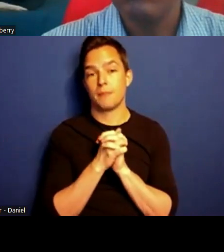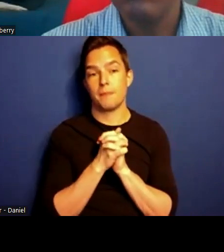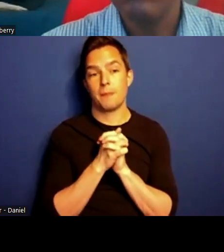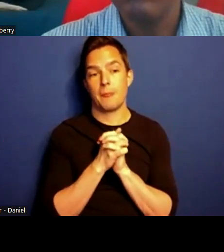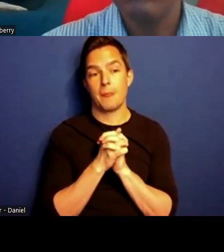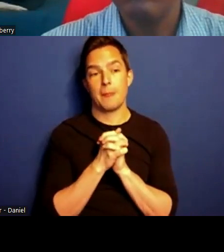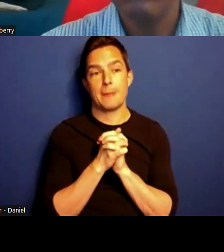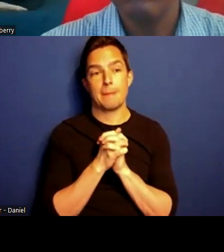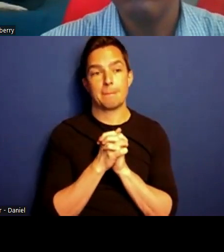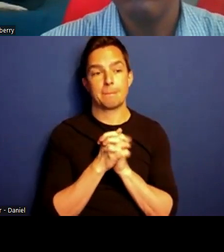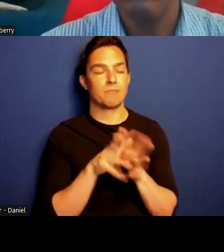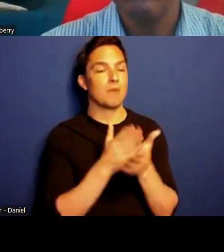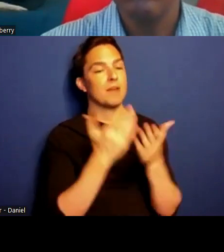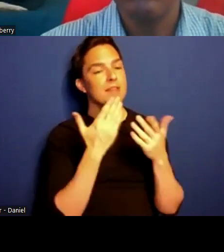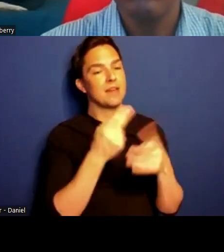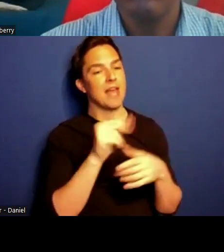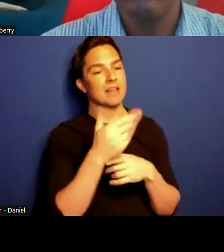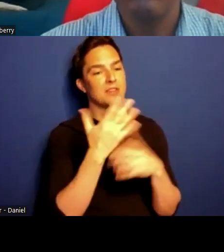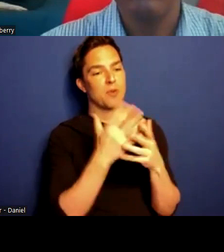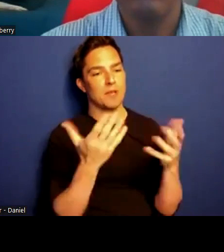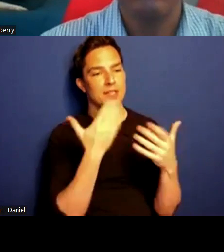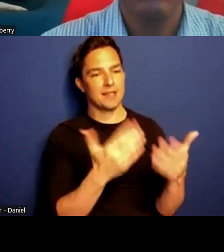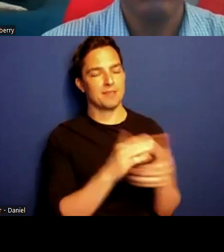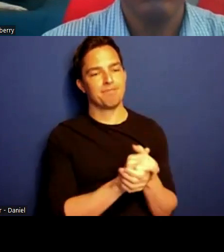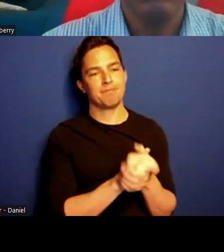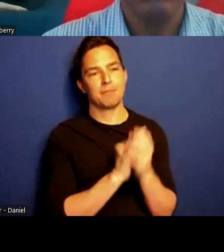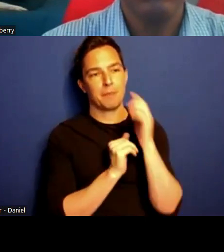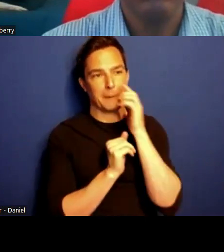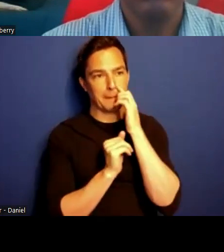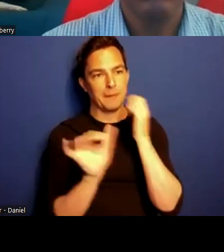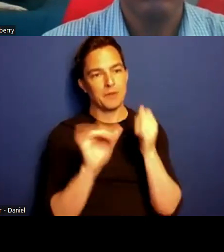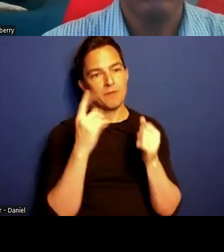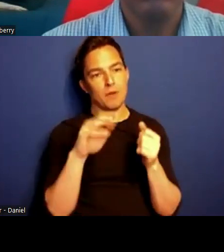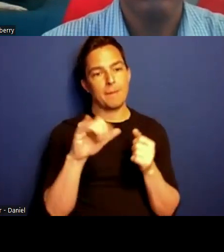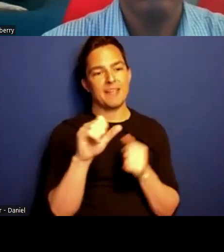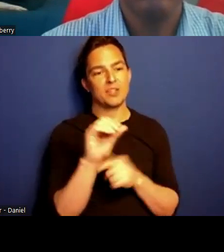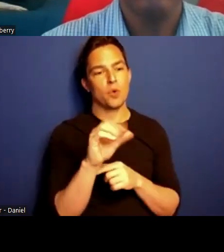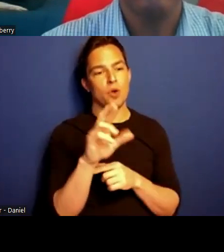(Stephanie Picazo) Thank you, Hannah, so much. And for Miso and Riley, you're